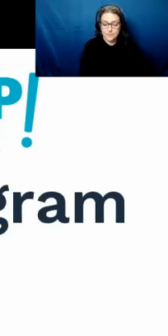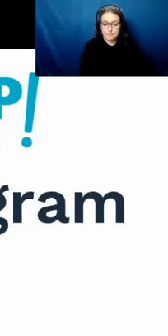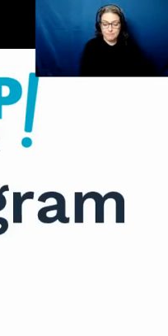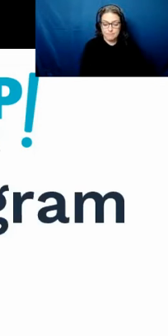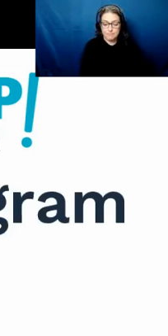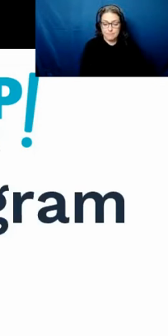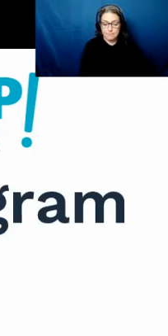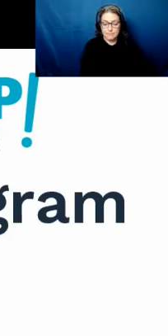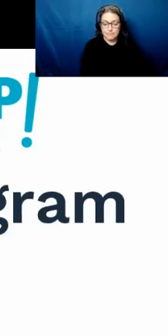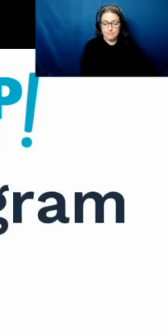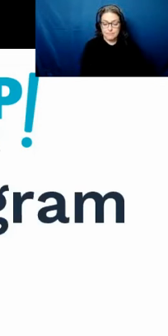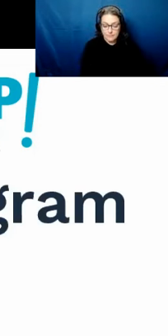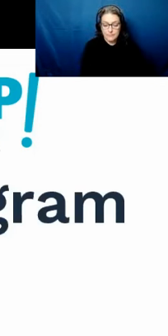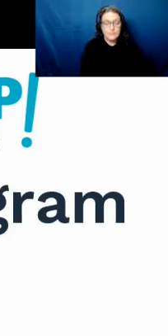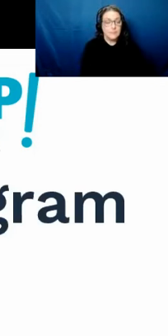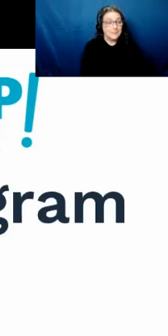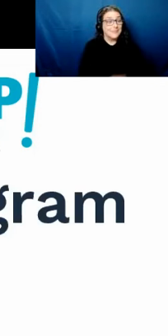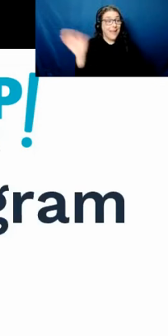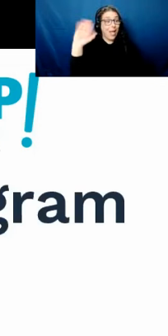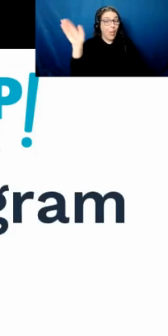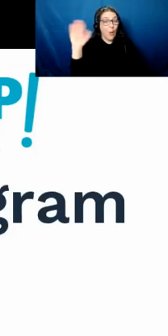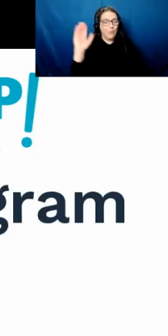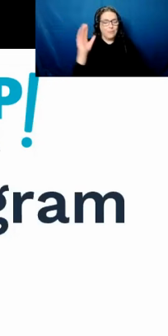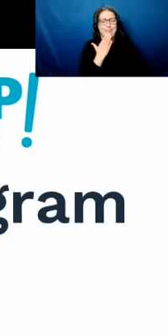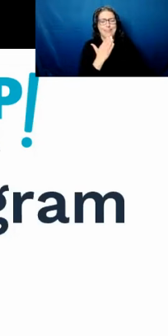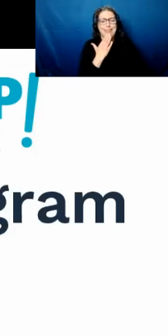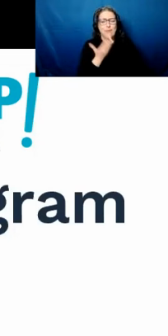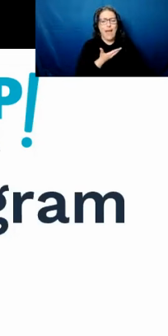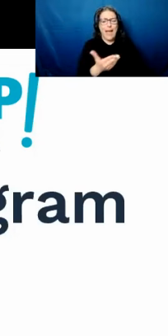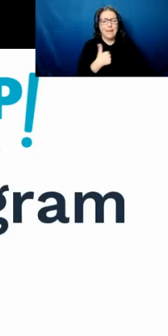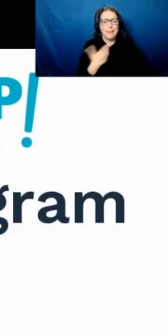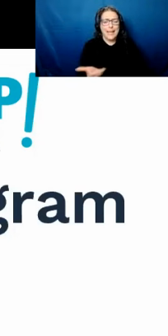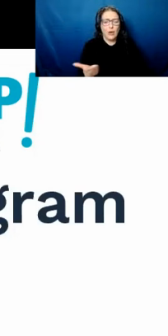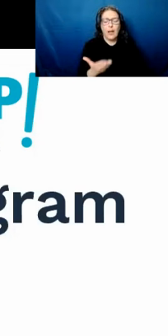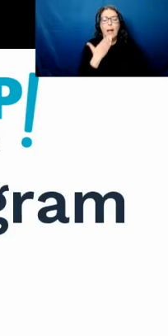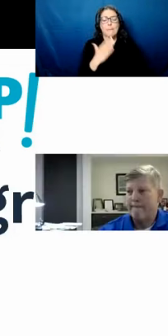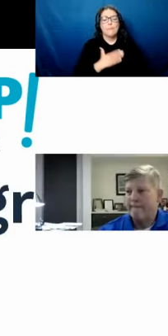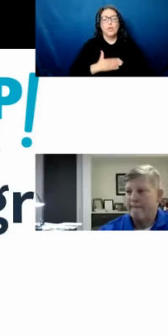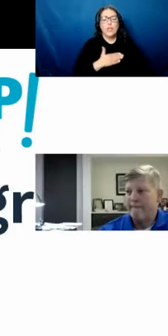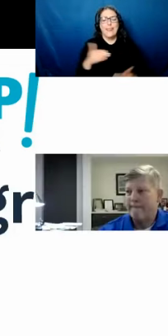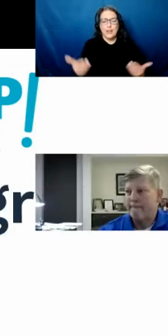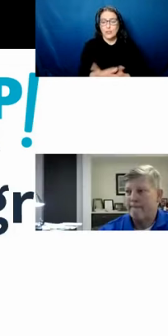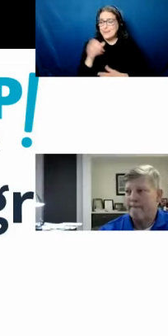Thank you so much, Jerry. It looks like the website provided here is not working so could you provide us with a more up to date --